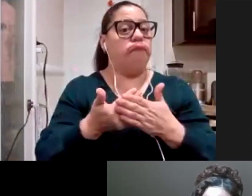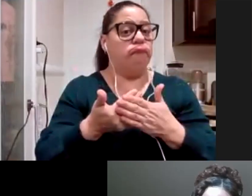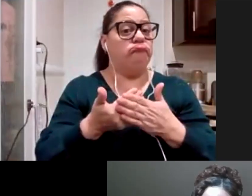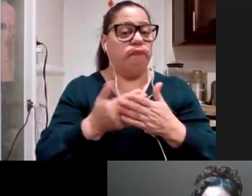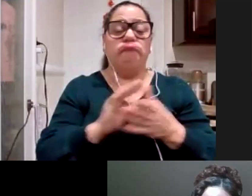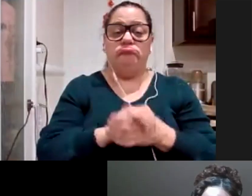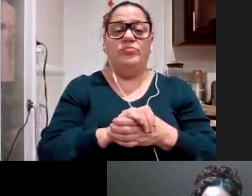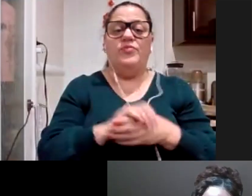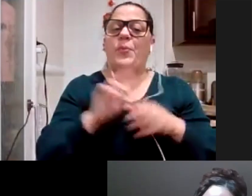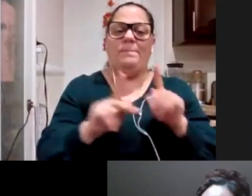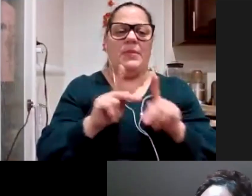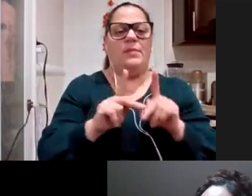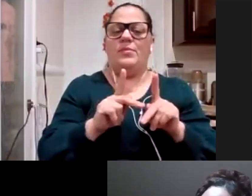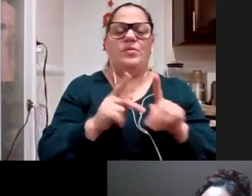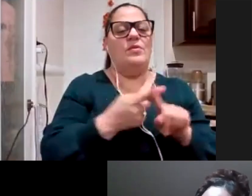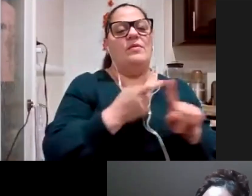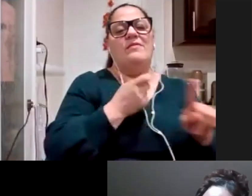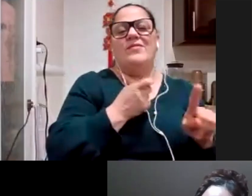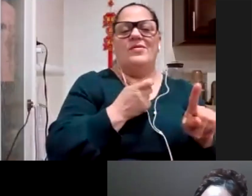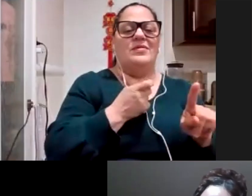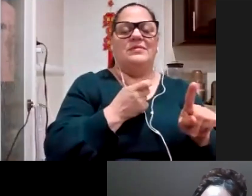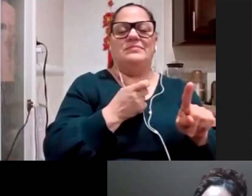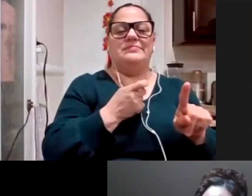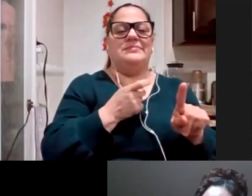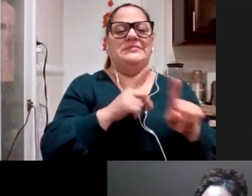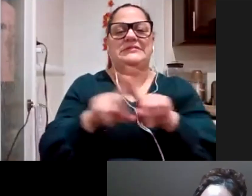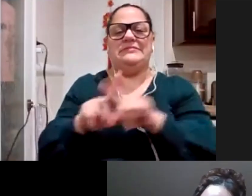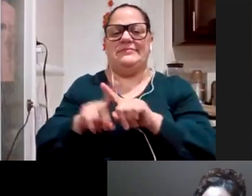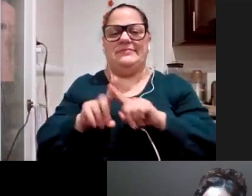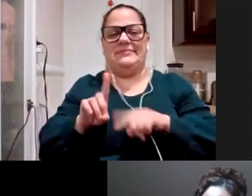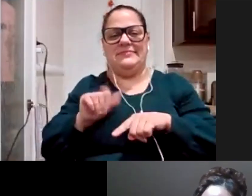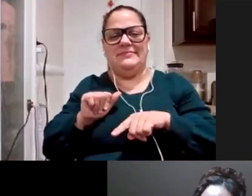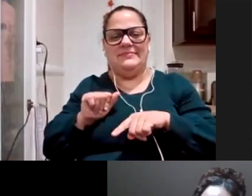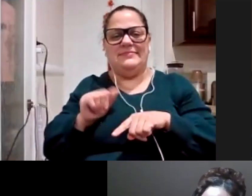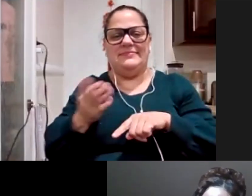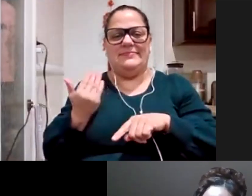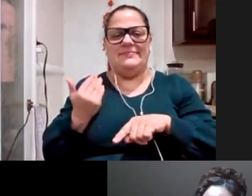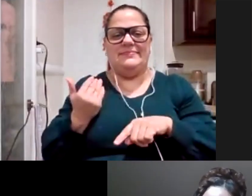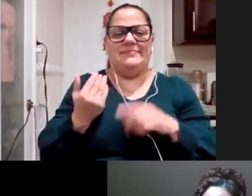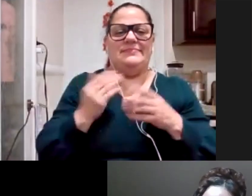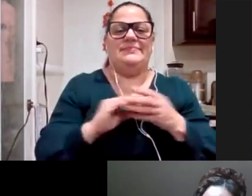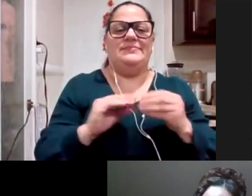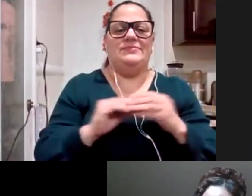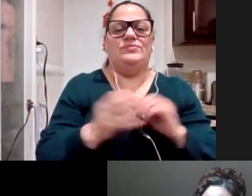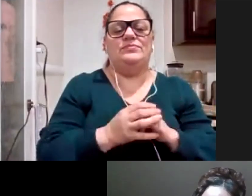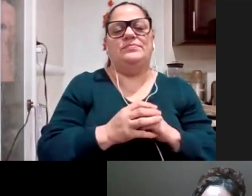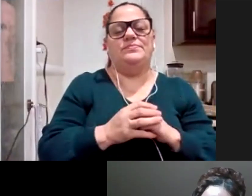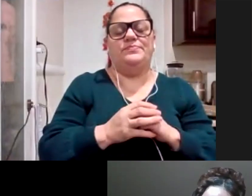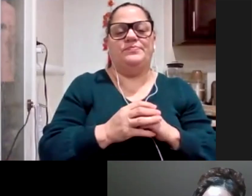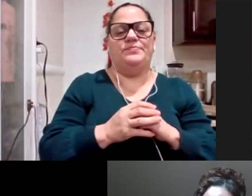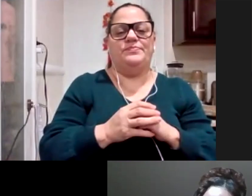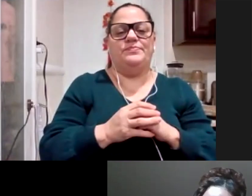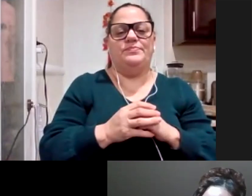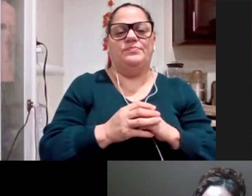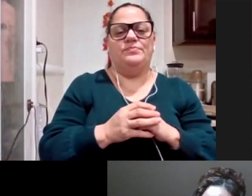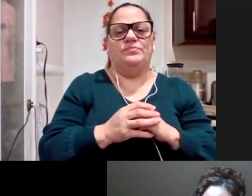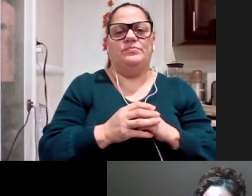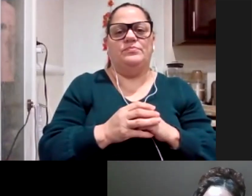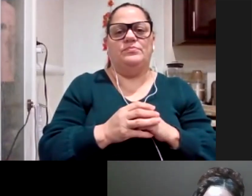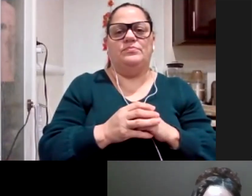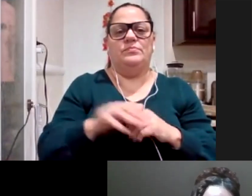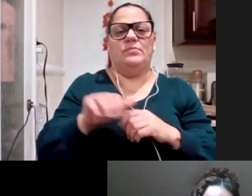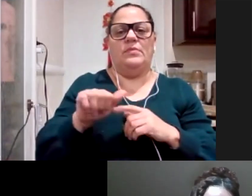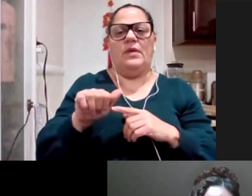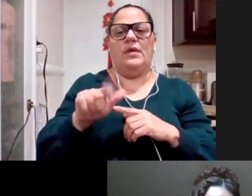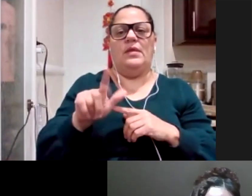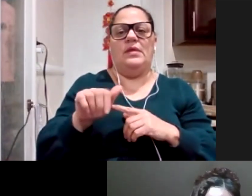for people from cross disability backgrounds. [ALICE]This is Alice speaking. I'm curious about